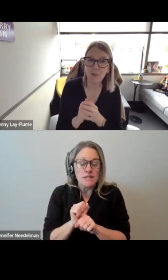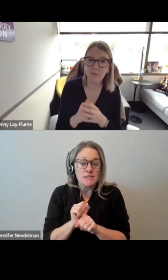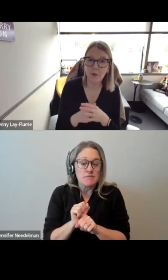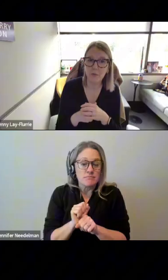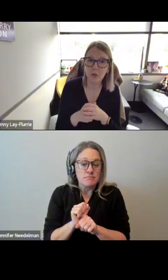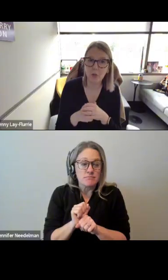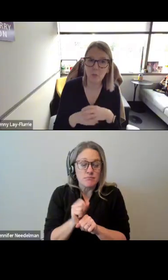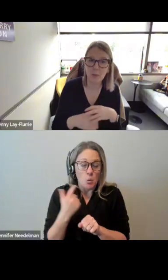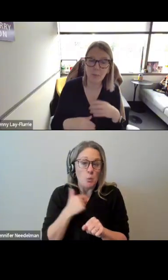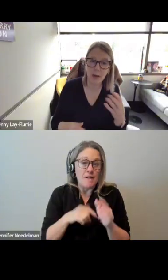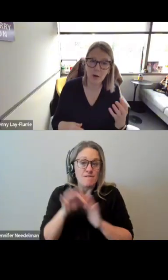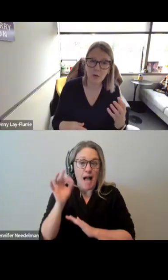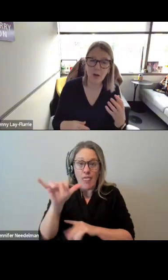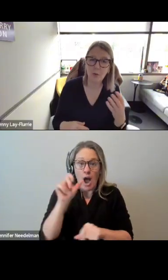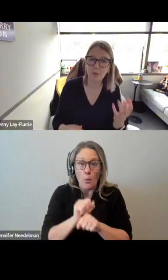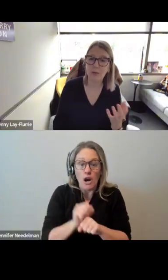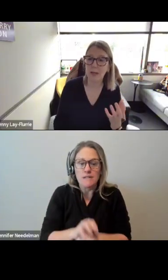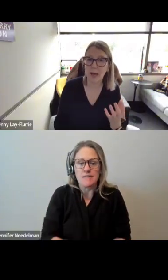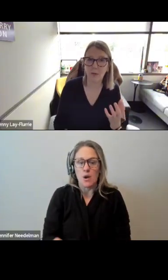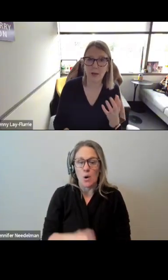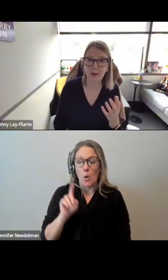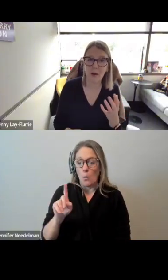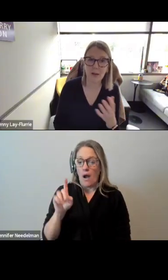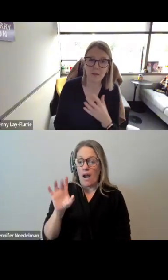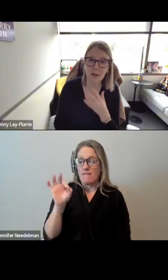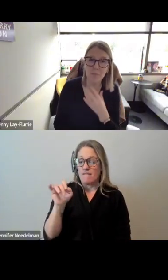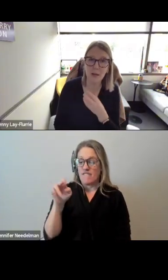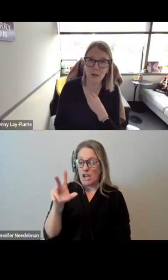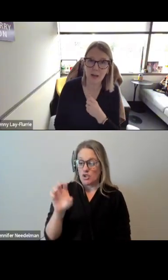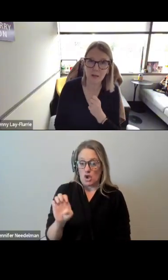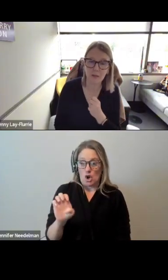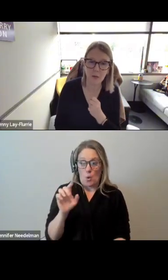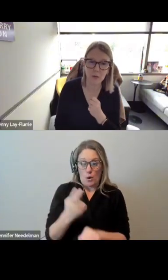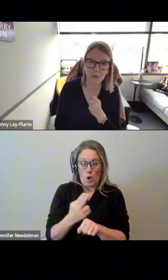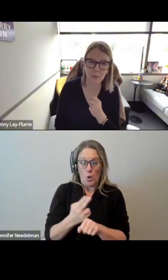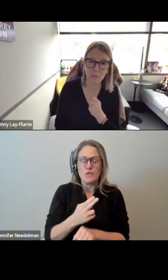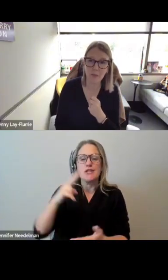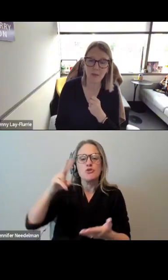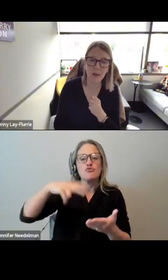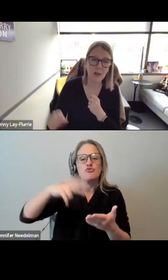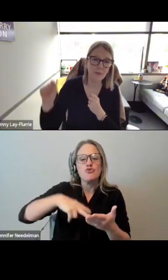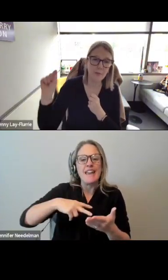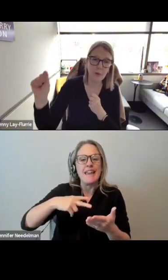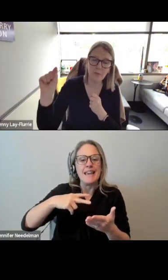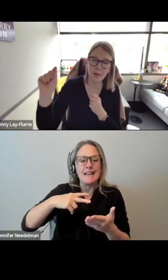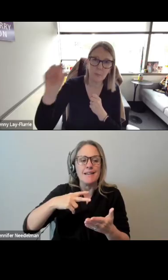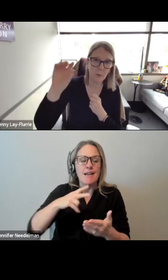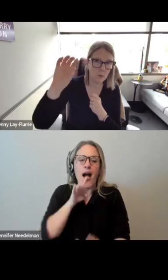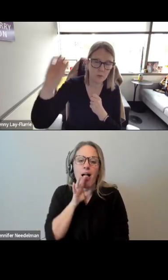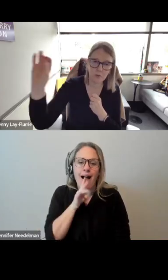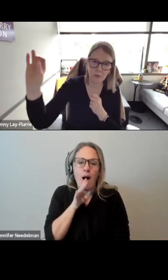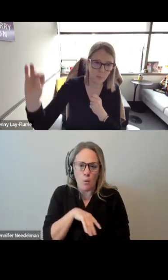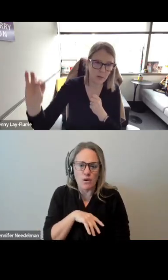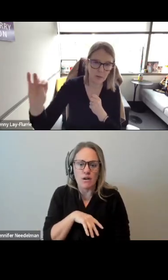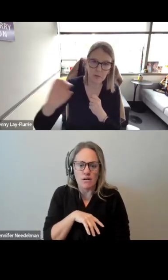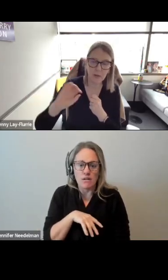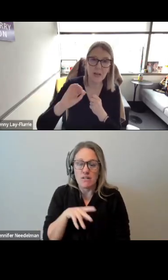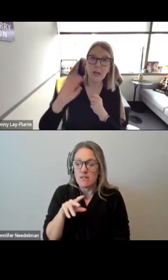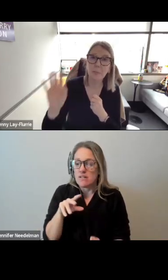One of the first features we put out was Read Aloud, that now has 10 million active users a month - free, available just in the browser,